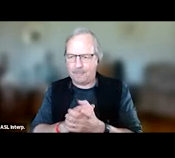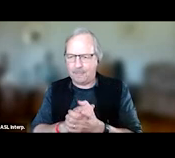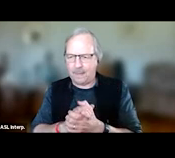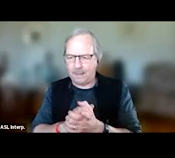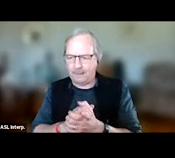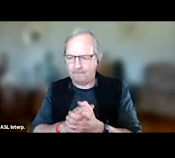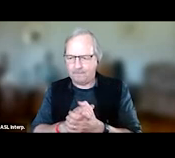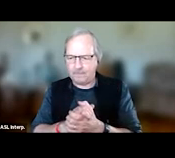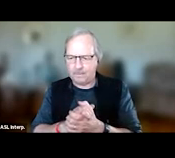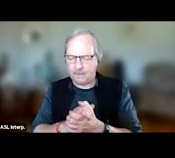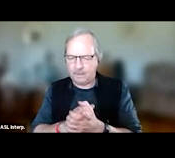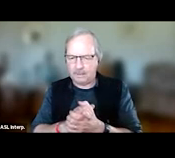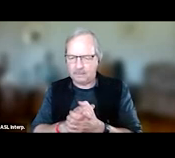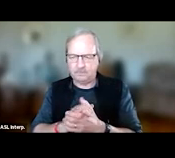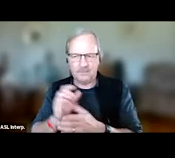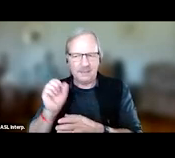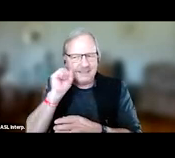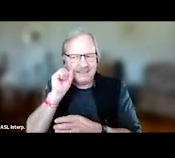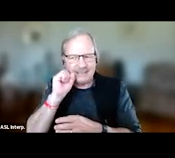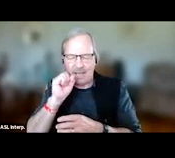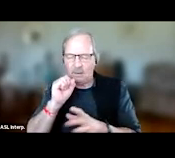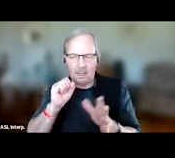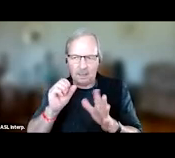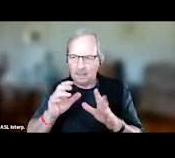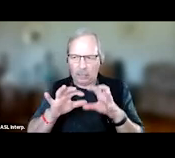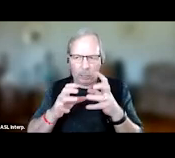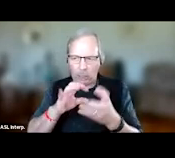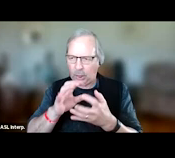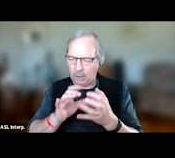I'm sorry to interrupt but your sound is going in and out, there's a lot of crackling so I'm wondering if you could